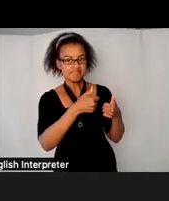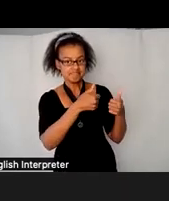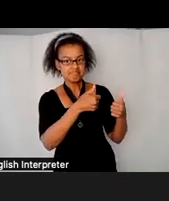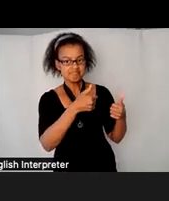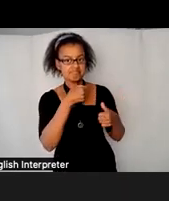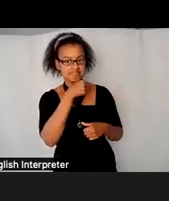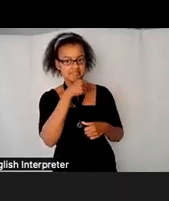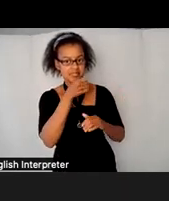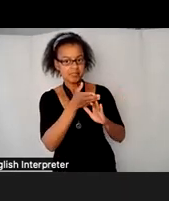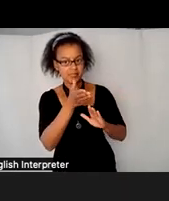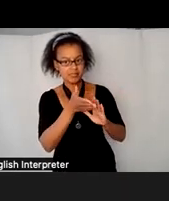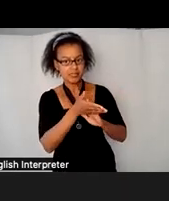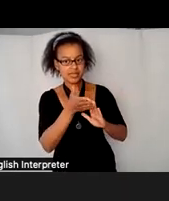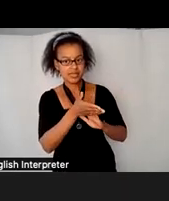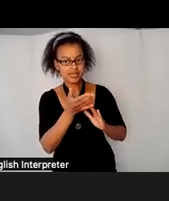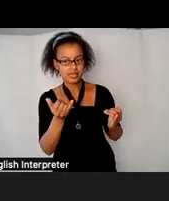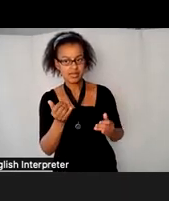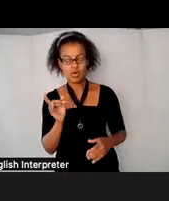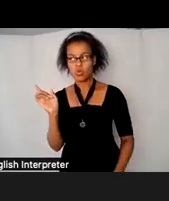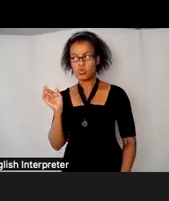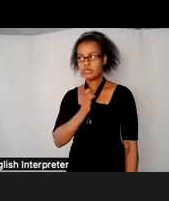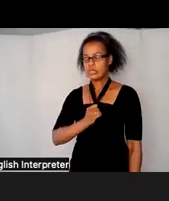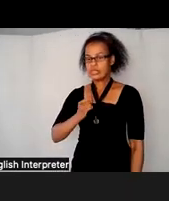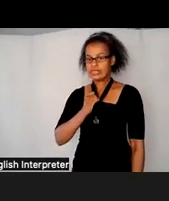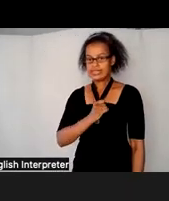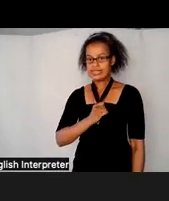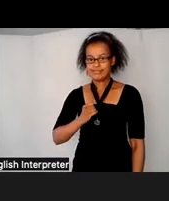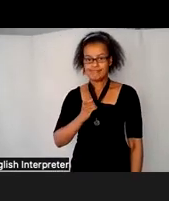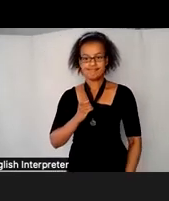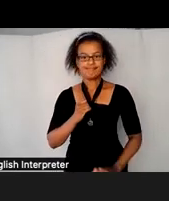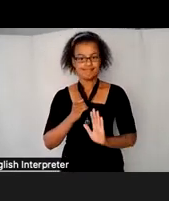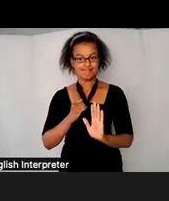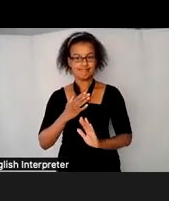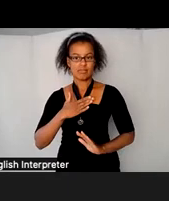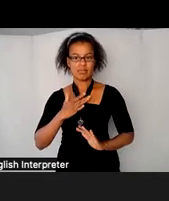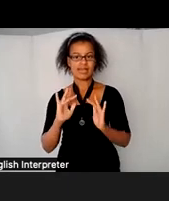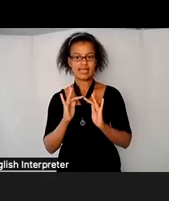Oh, my apologies. I think my internet is unstable.